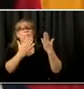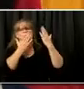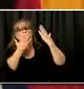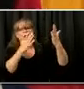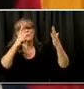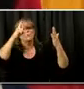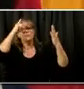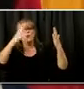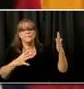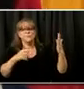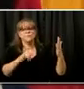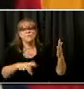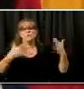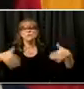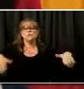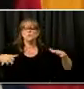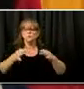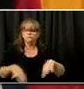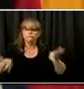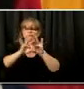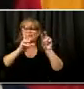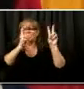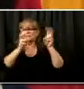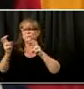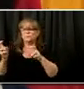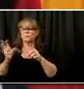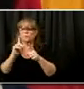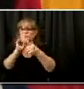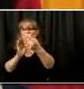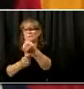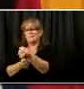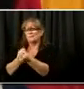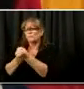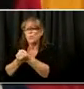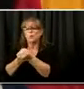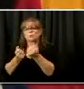serve we're here to support but we need you to come and connect and enroll with us thank you